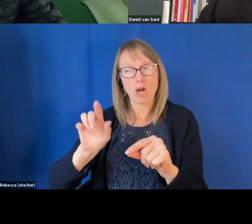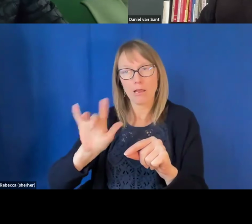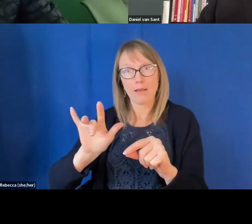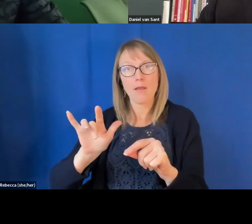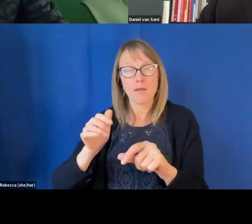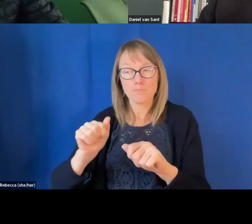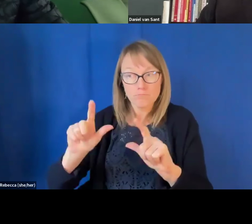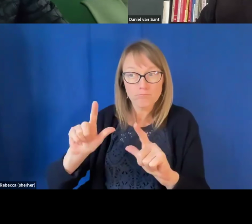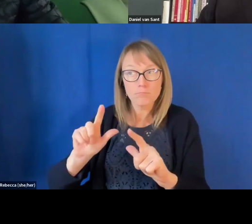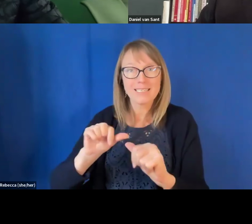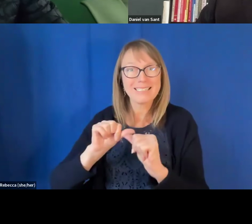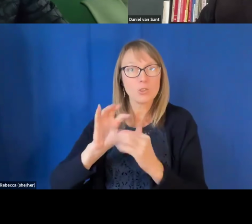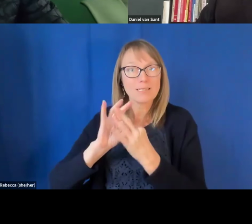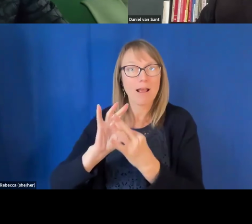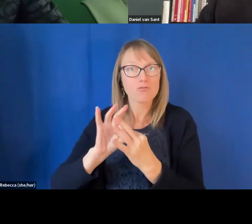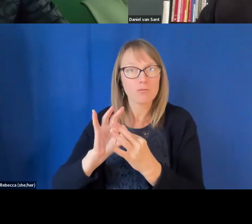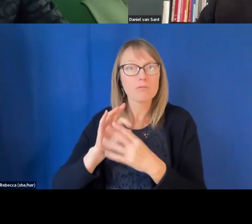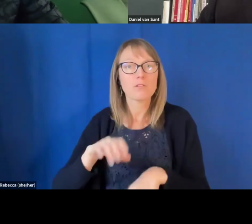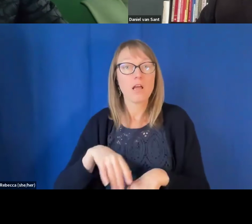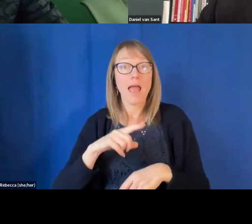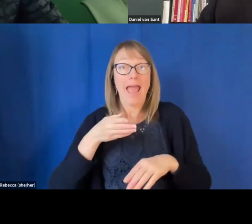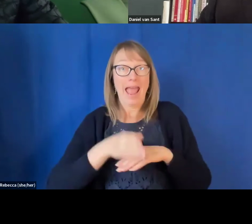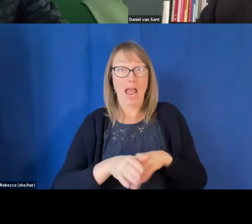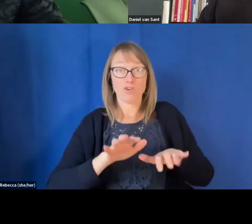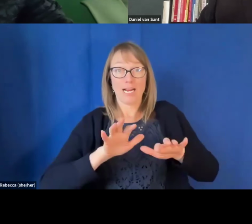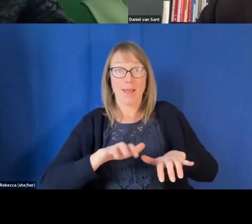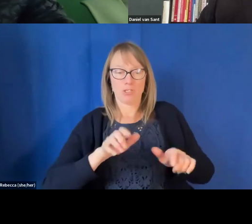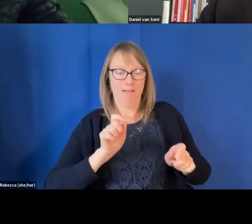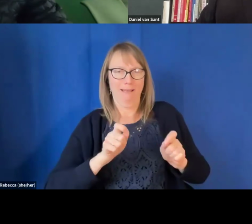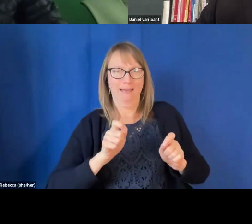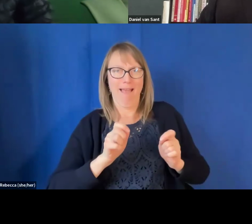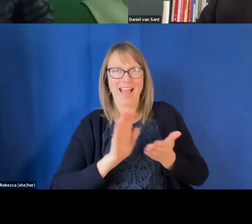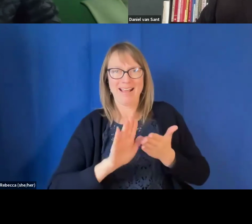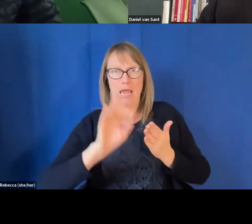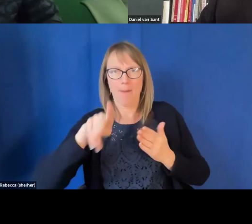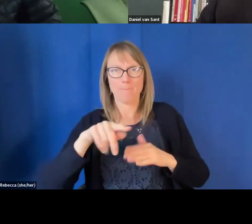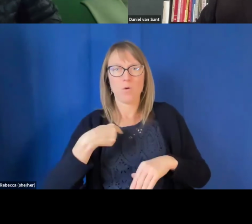And once we get the captions from today's event cleaned up, we'll be sending out the recording of today's webinar